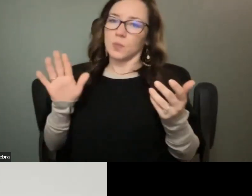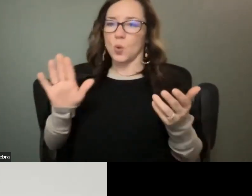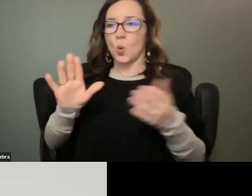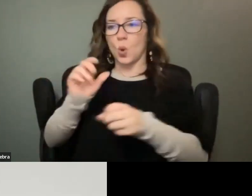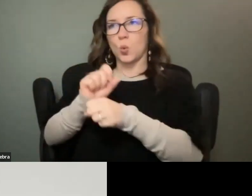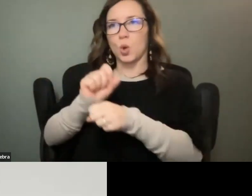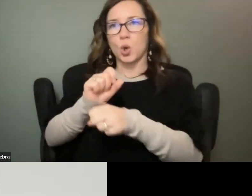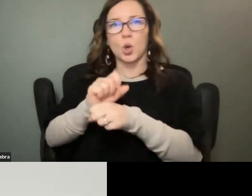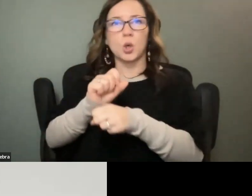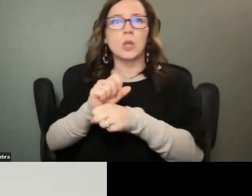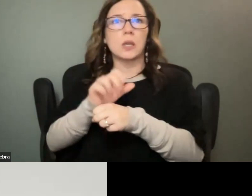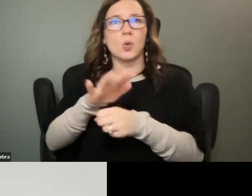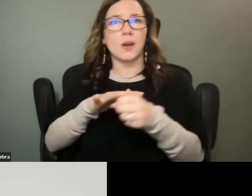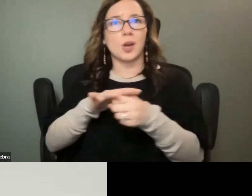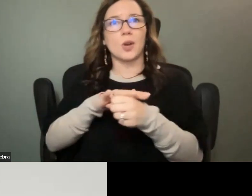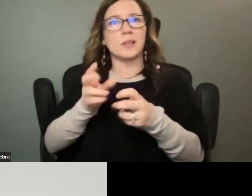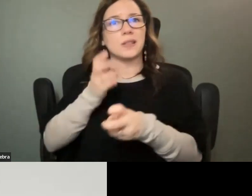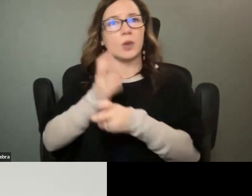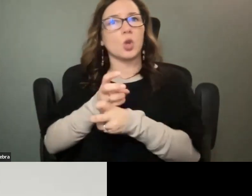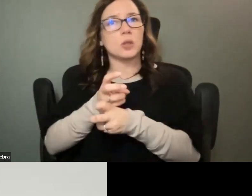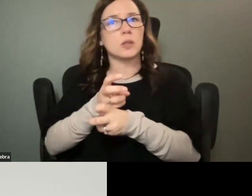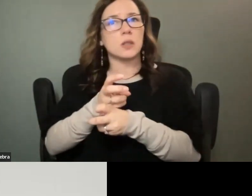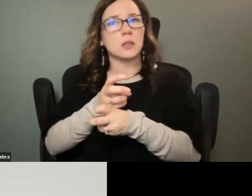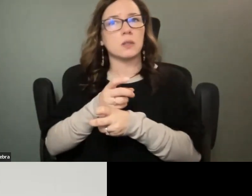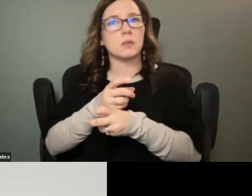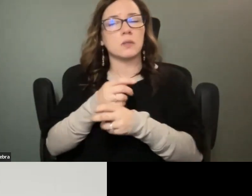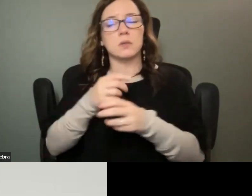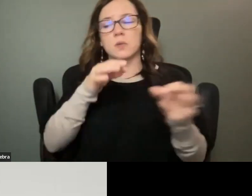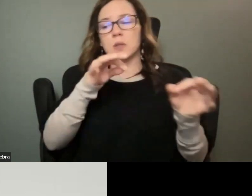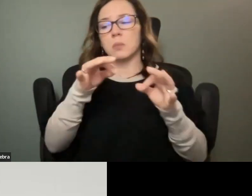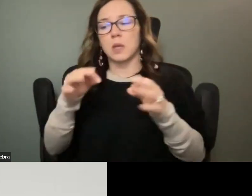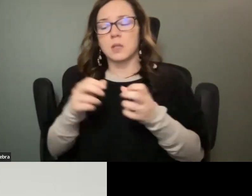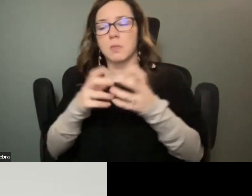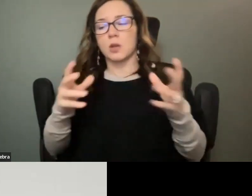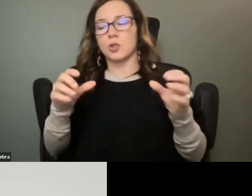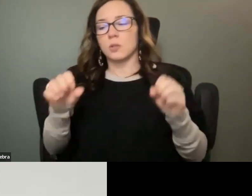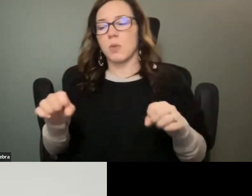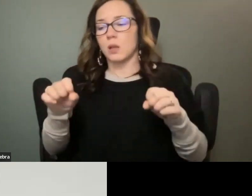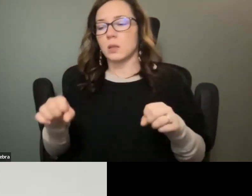again as Vijay said uh explain as much